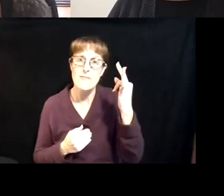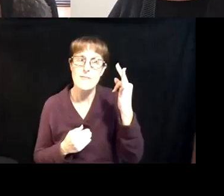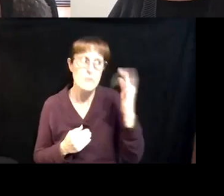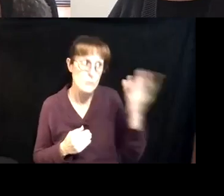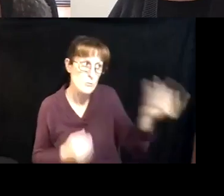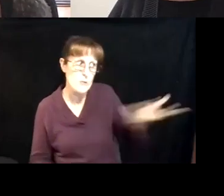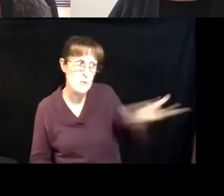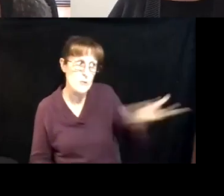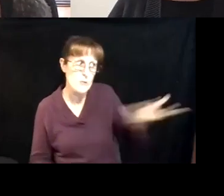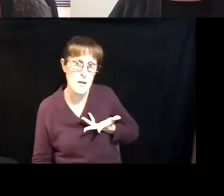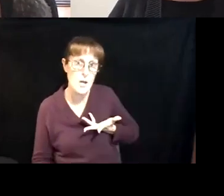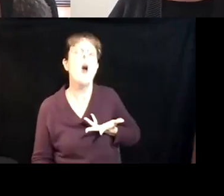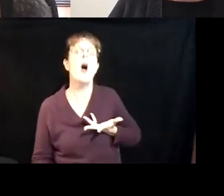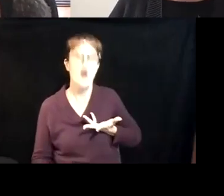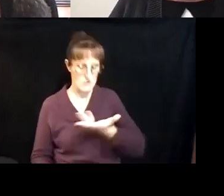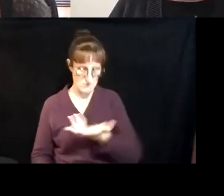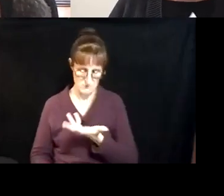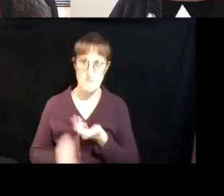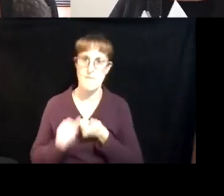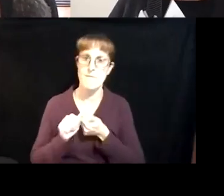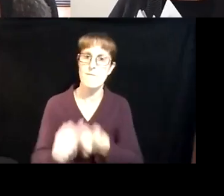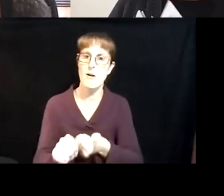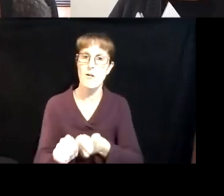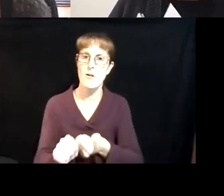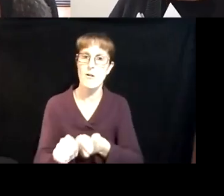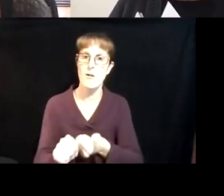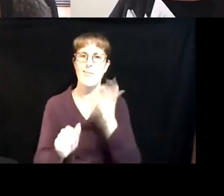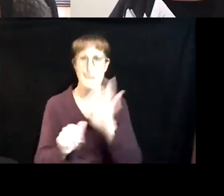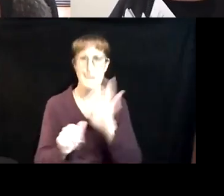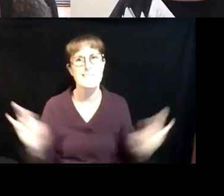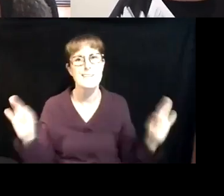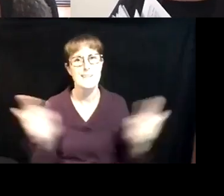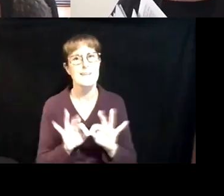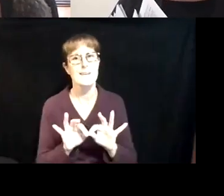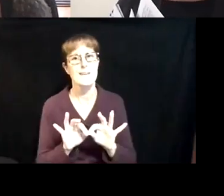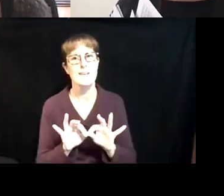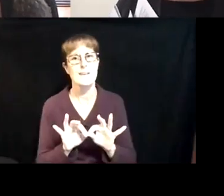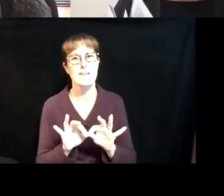and that's the key to actually serving people well.